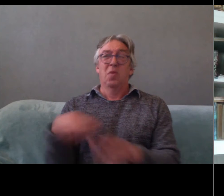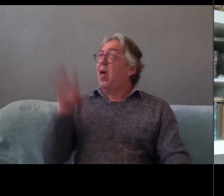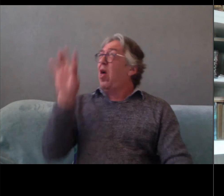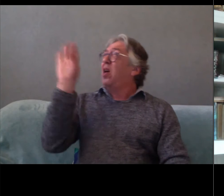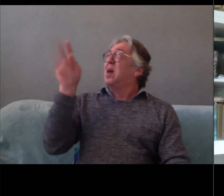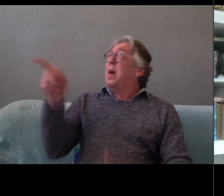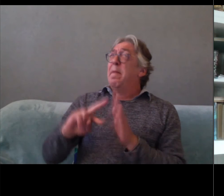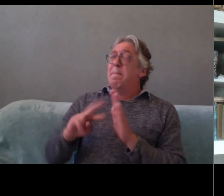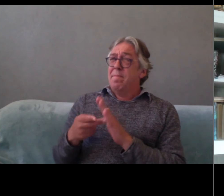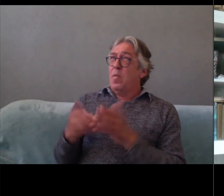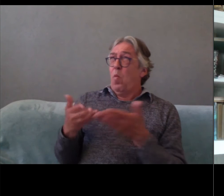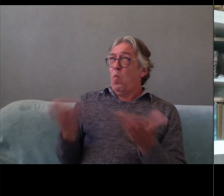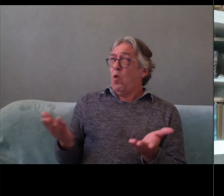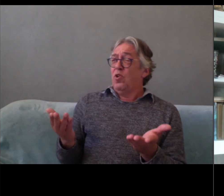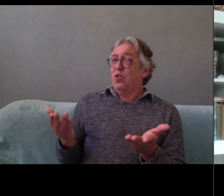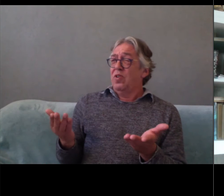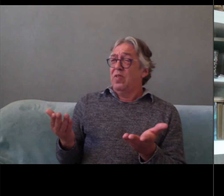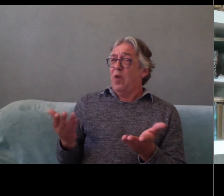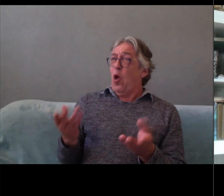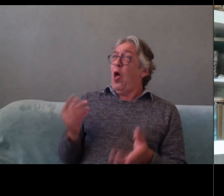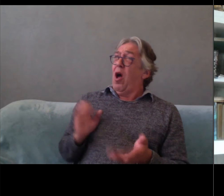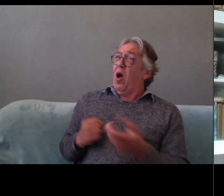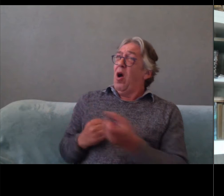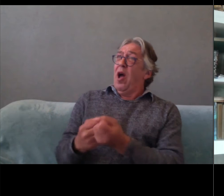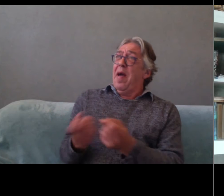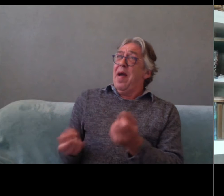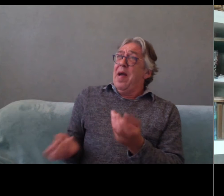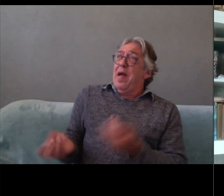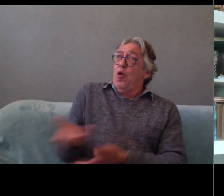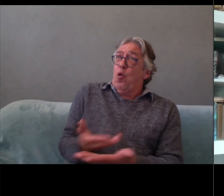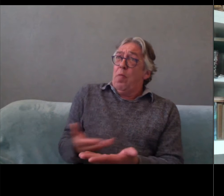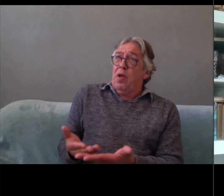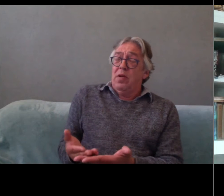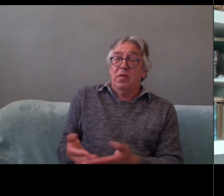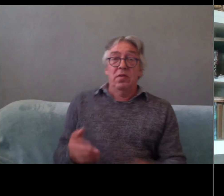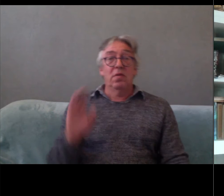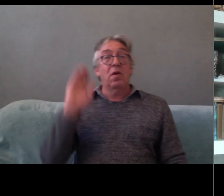they're saying it's everything around you, for example buildings,